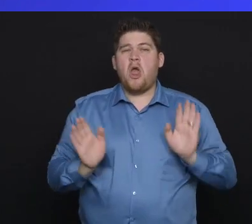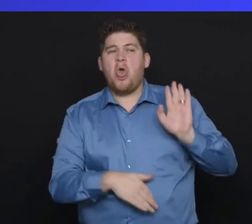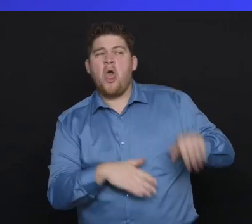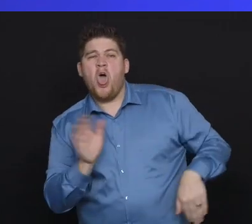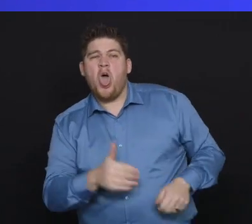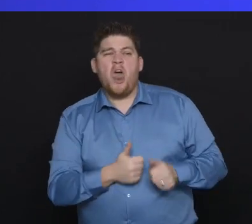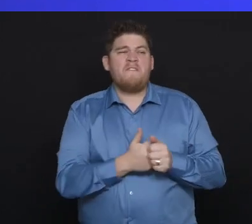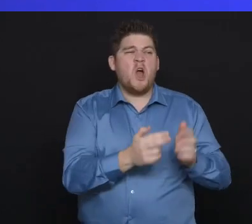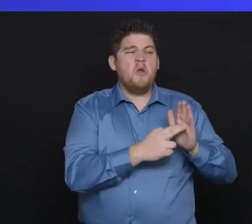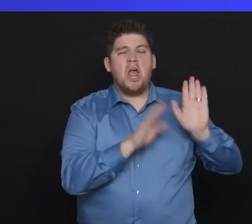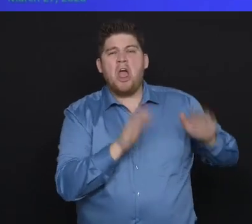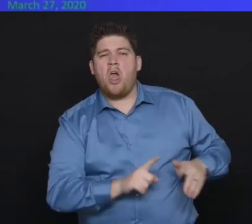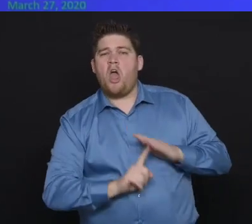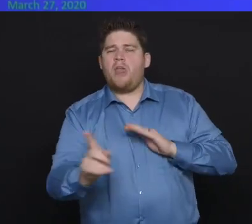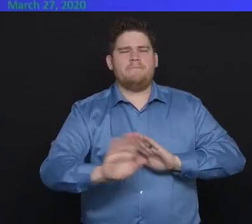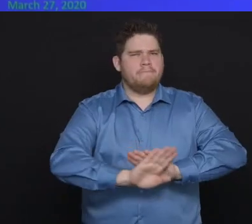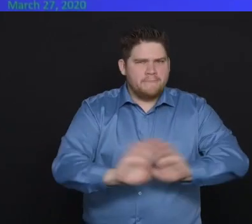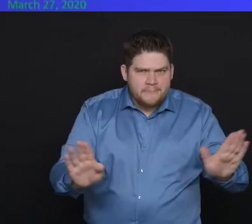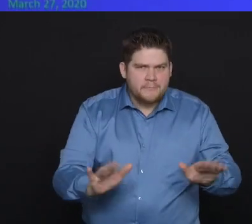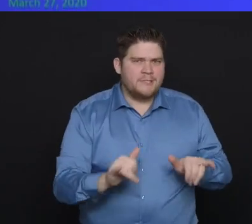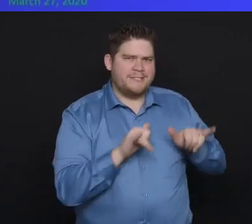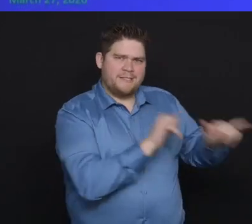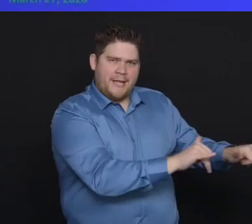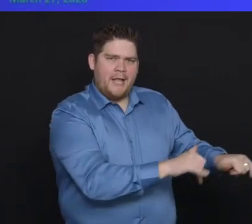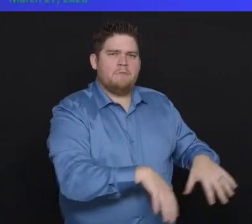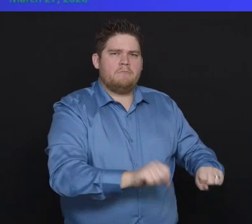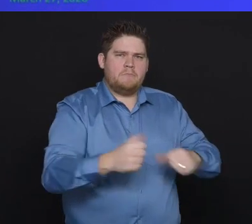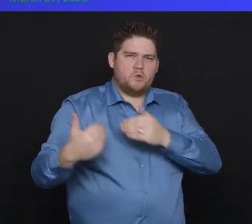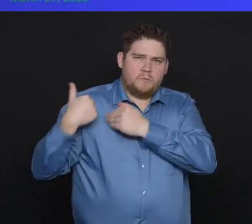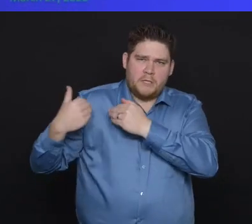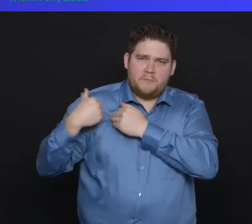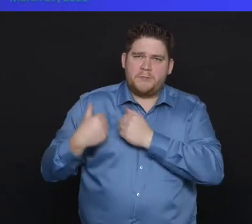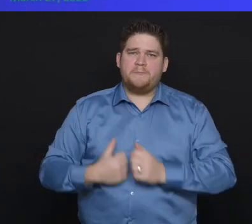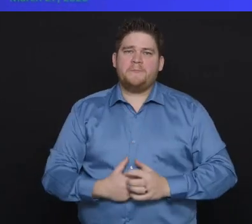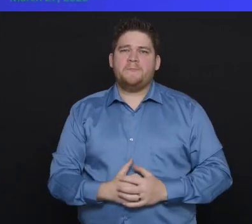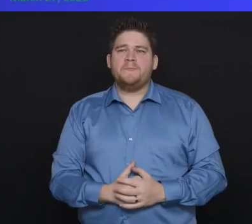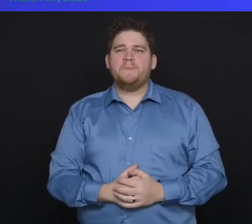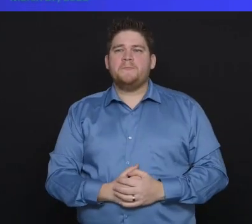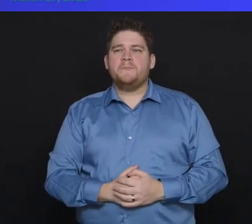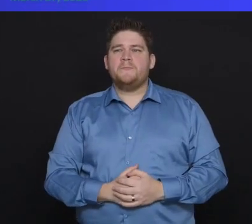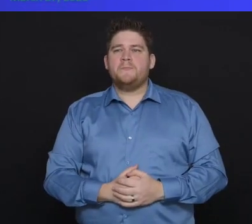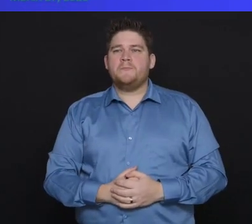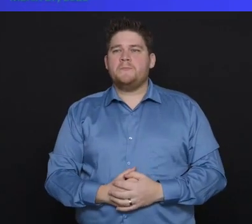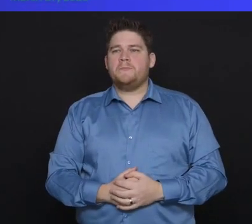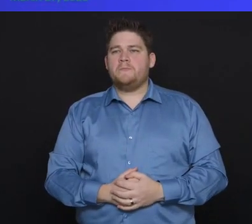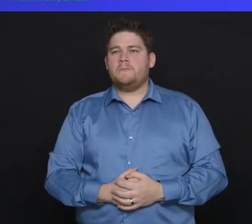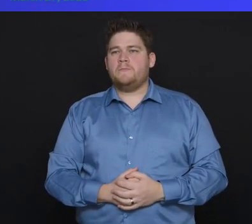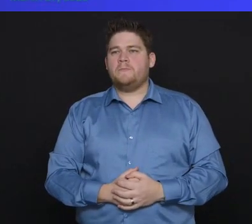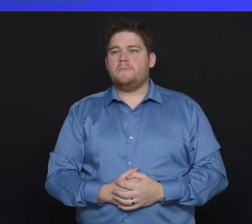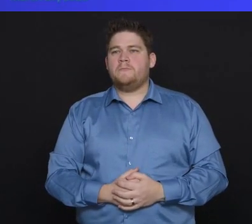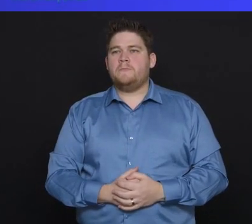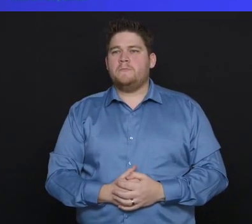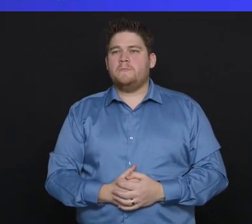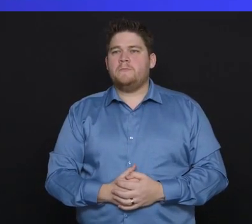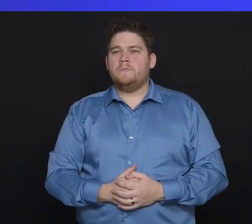Just to say, I think that this reflects determination of both Doctor Henry of our deputy